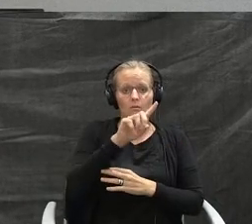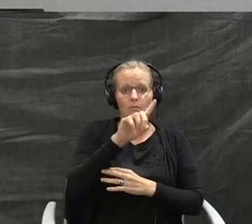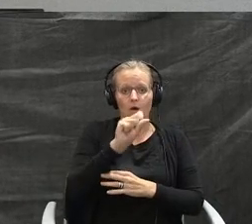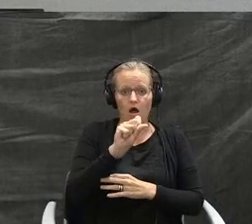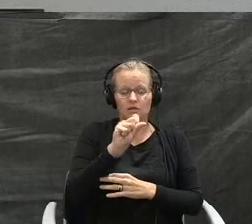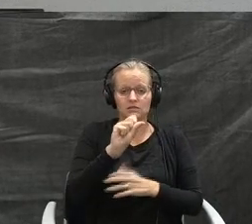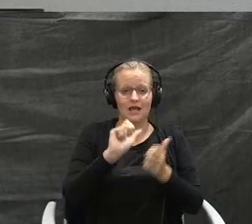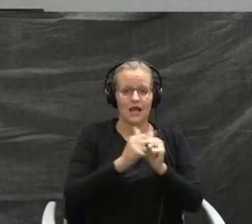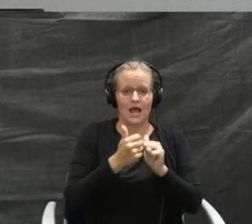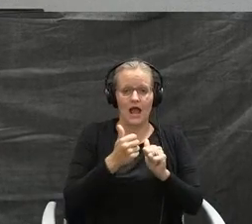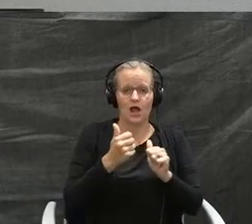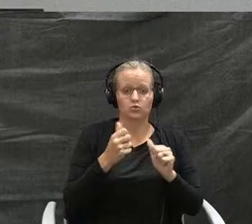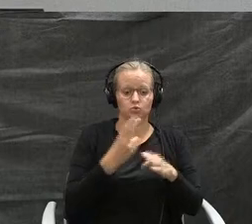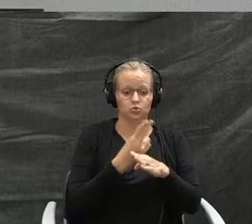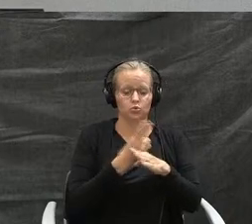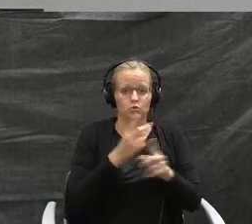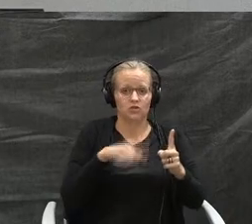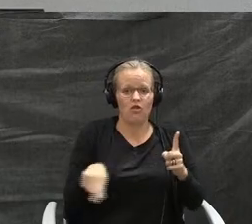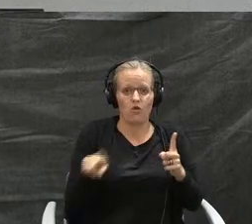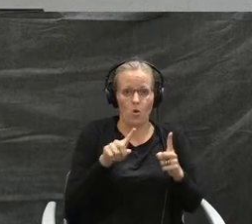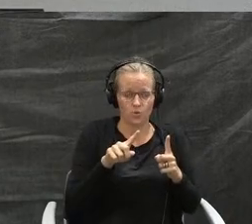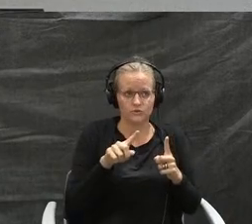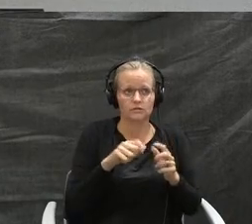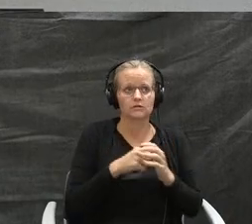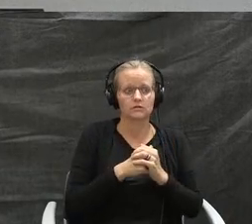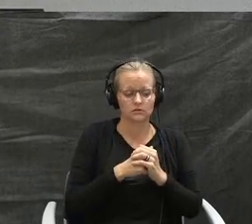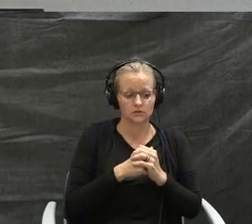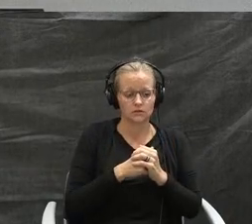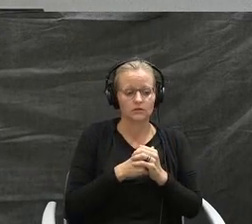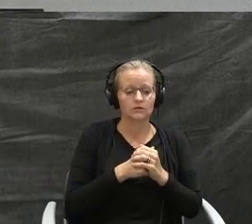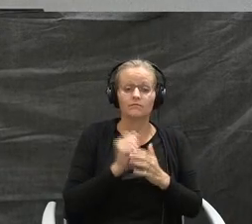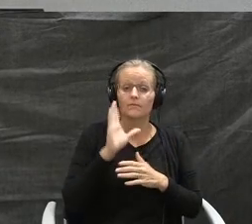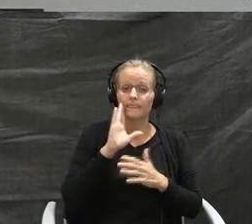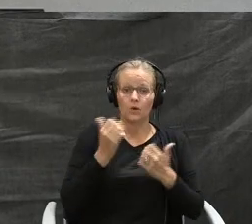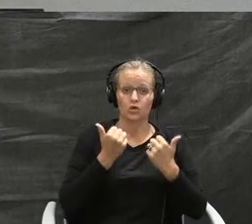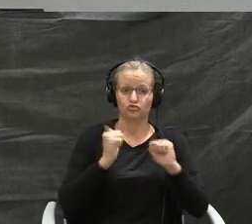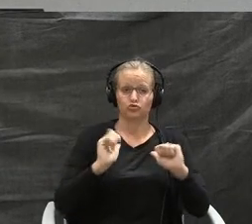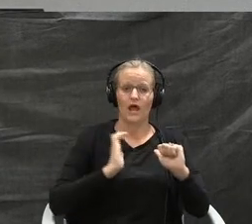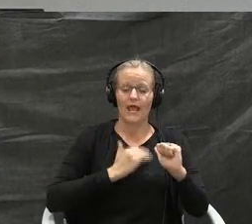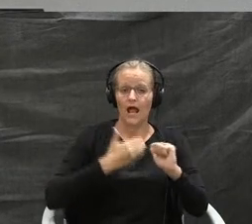So we'll try our best to keep families together and so that'll